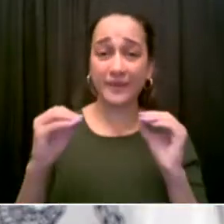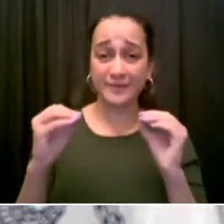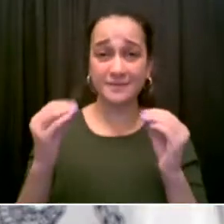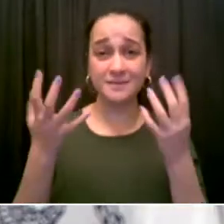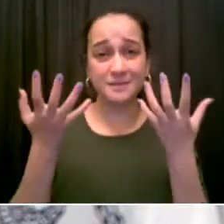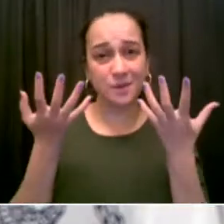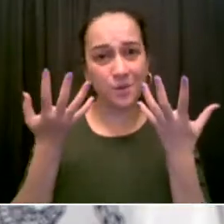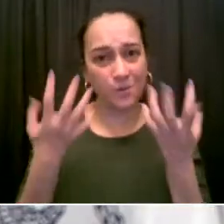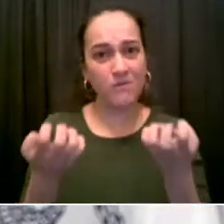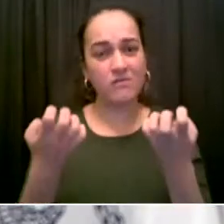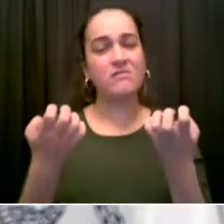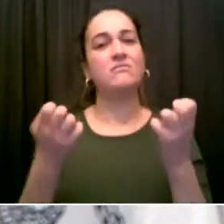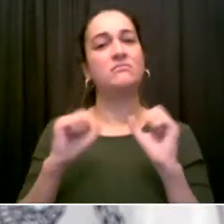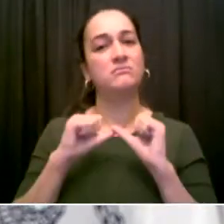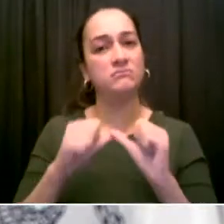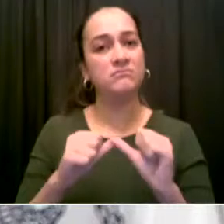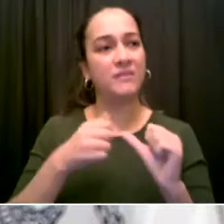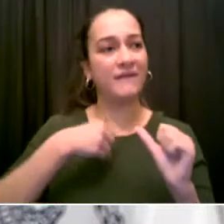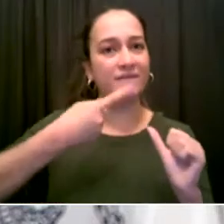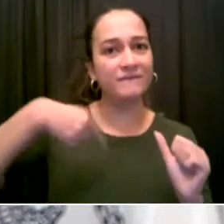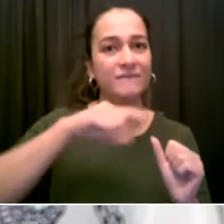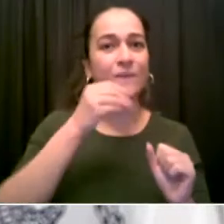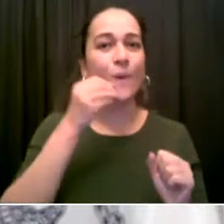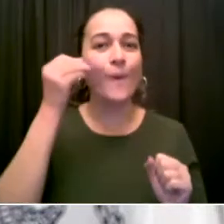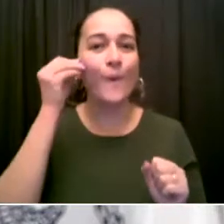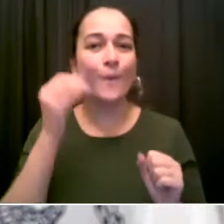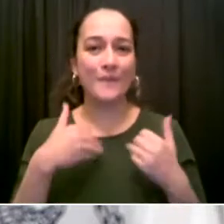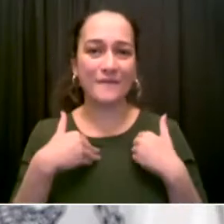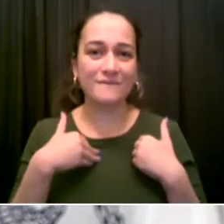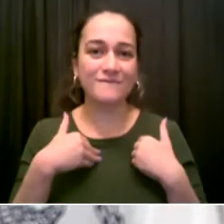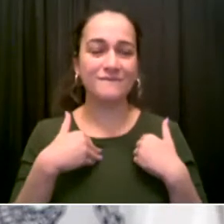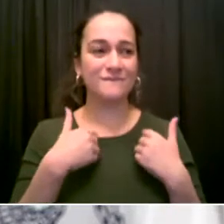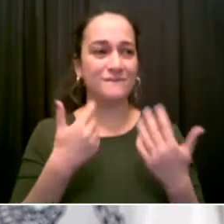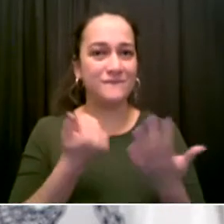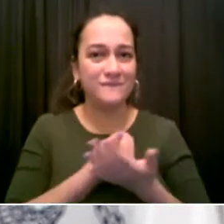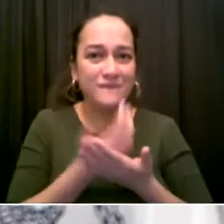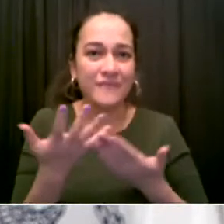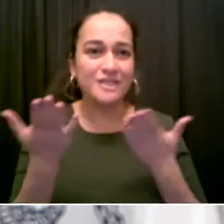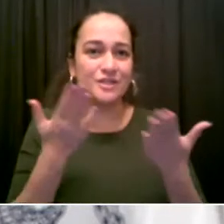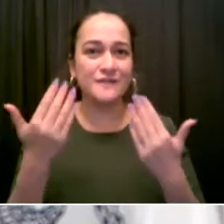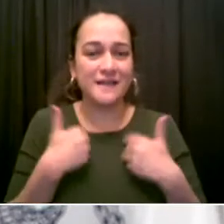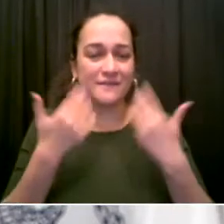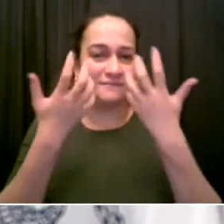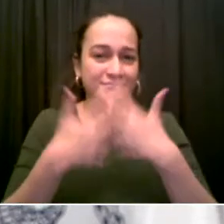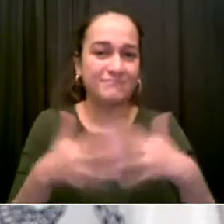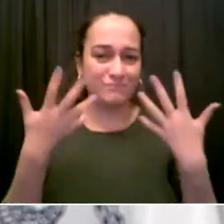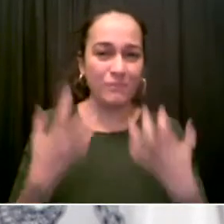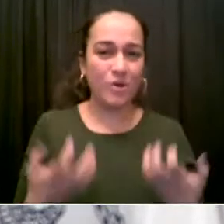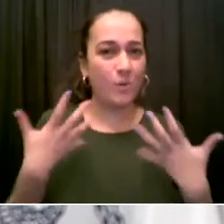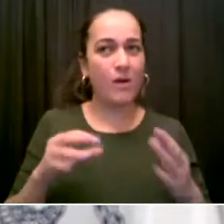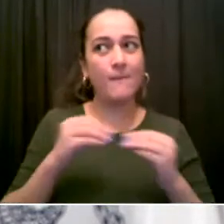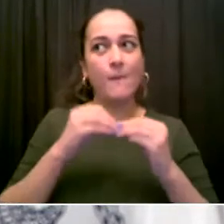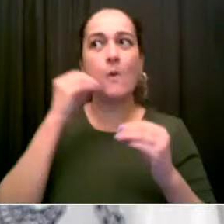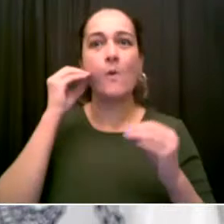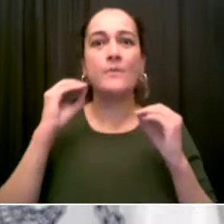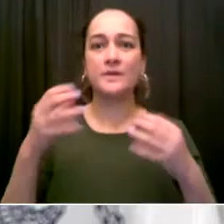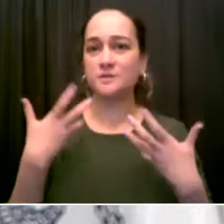EFFORTS. ALSO, IF ETHY NEED SHELTER, DO IT IN THE RIGHT LOCATION AND MOVE THEM QUICKLY TO